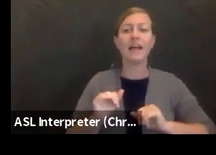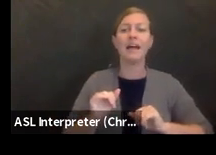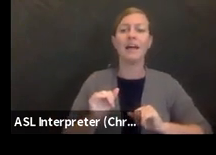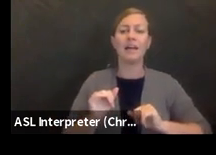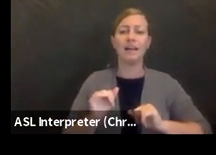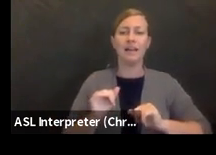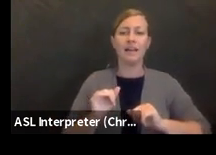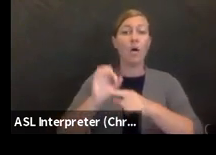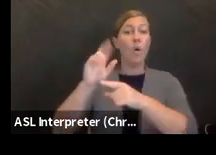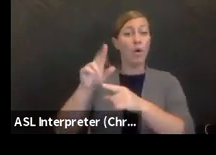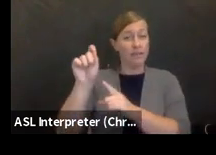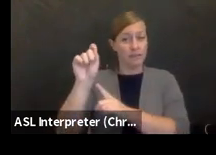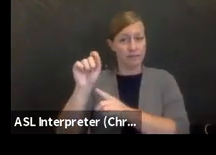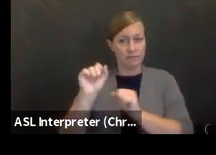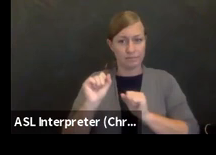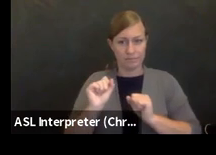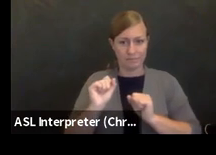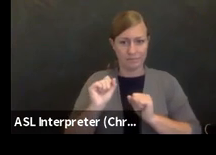ESD 112-- Kristina Wambold: Or if I hold on back to be pages.